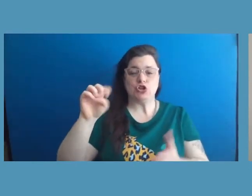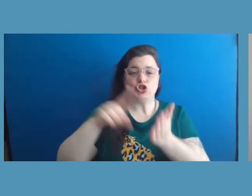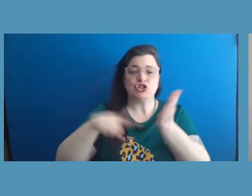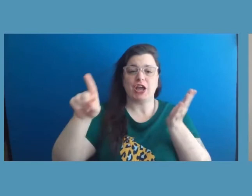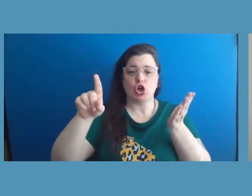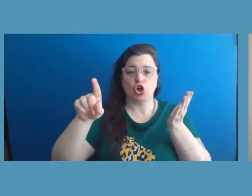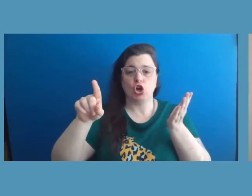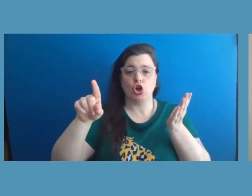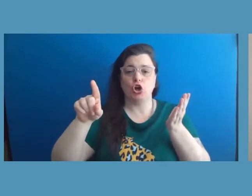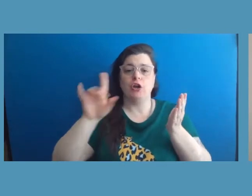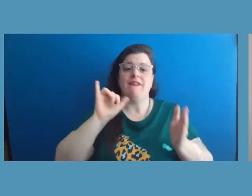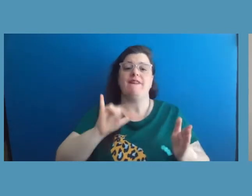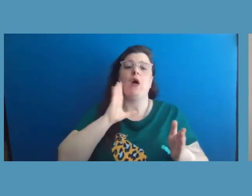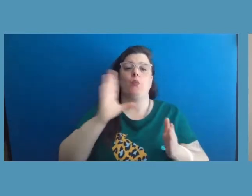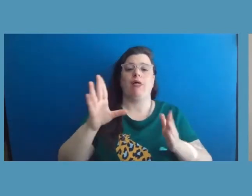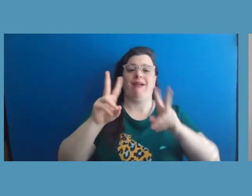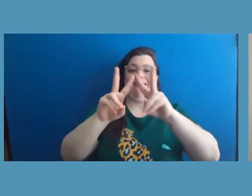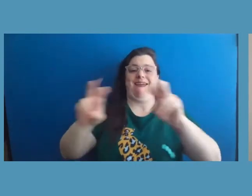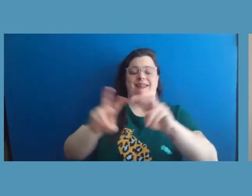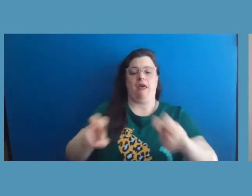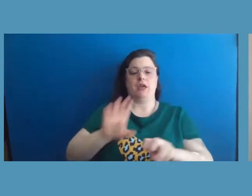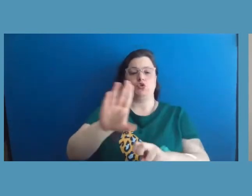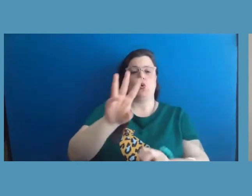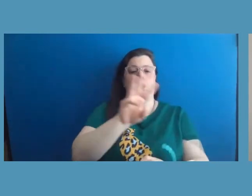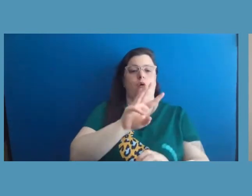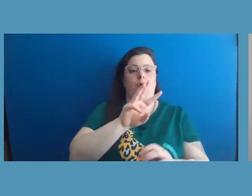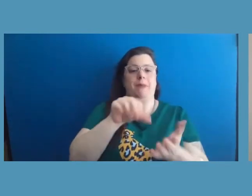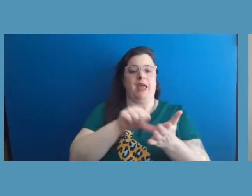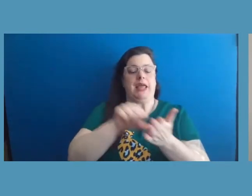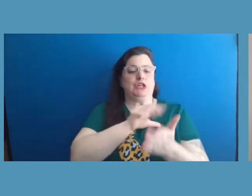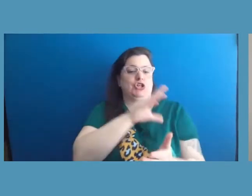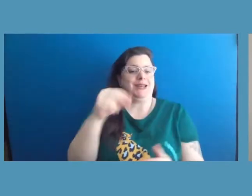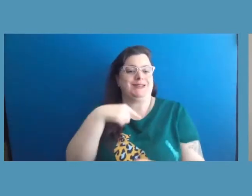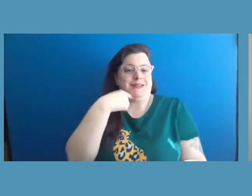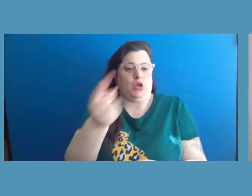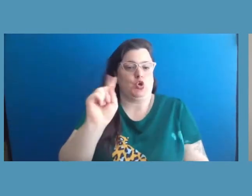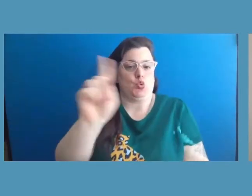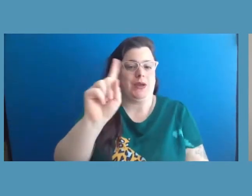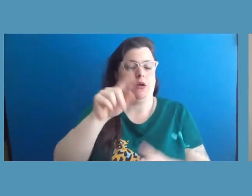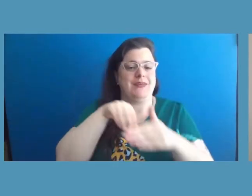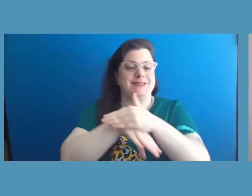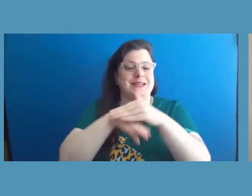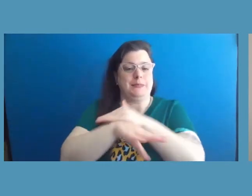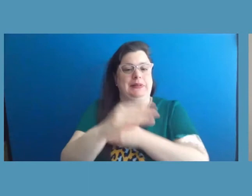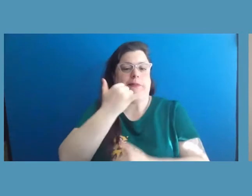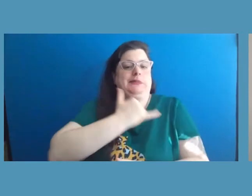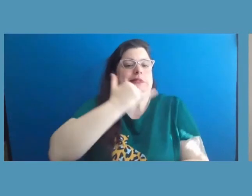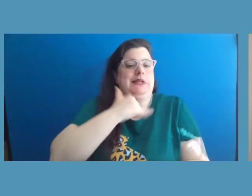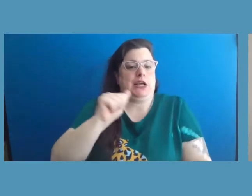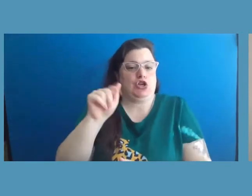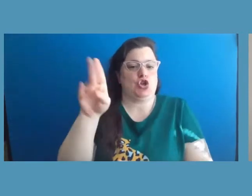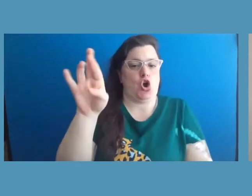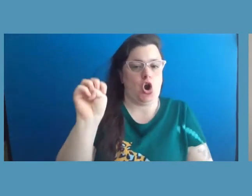we do have WAVE checker that analyzes your webpage and tells you where the accessibility